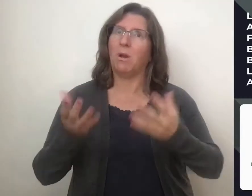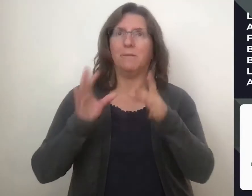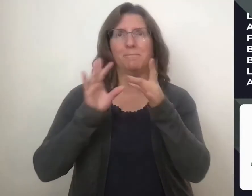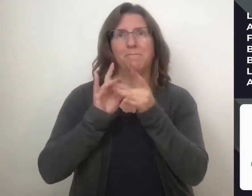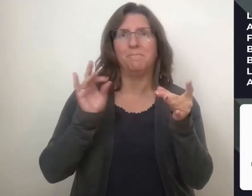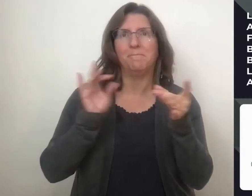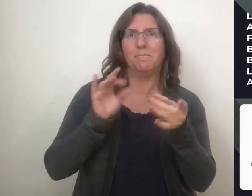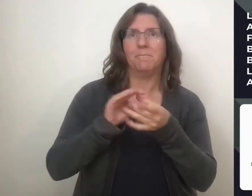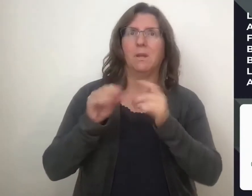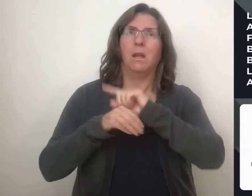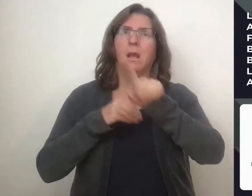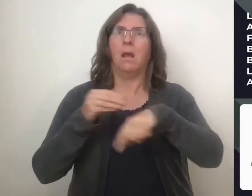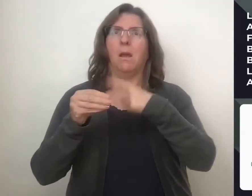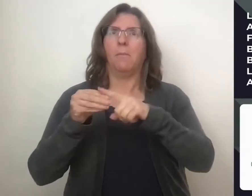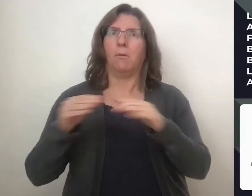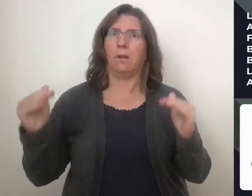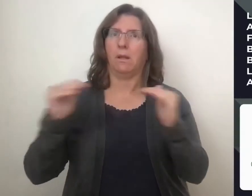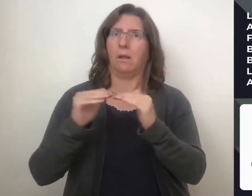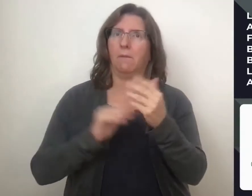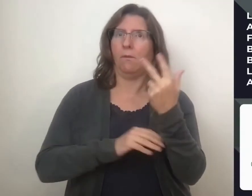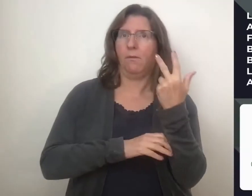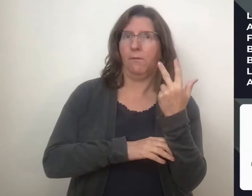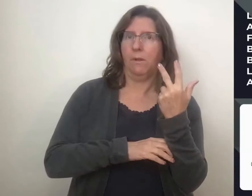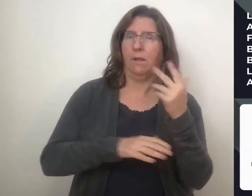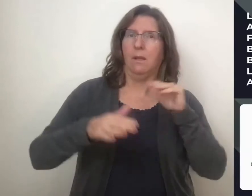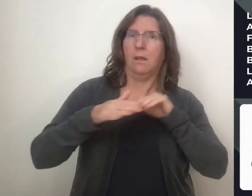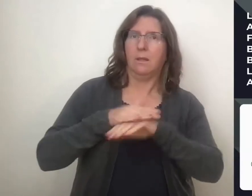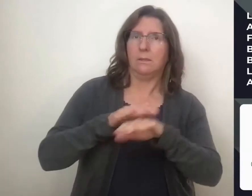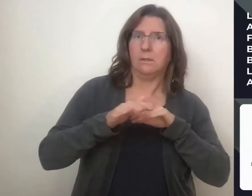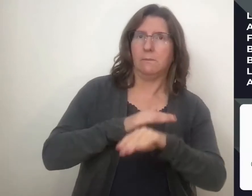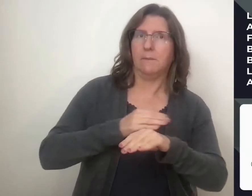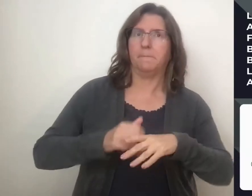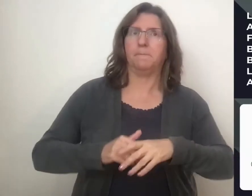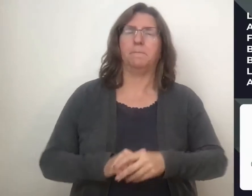This presentation dives into level 3 accessibility.